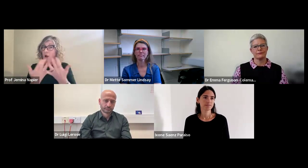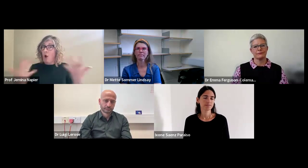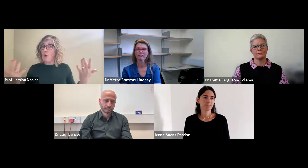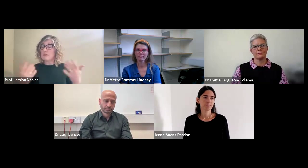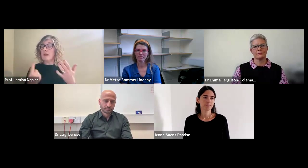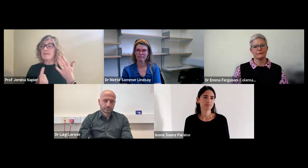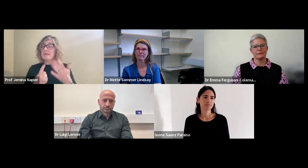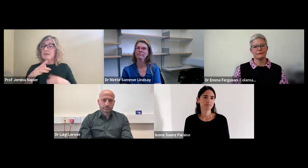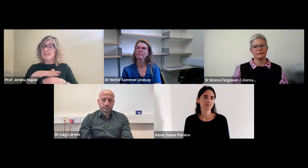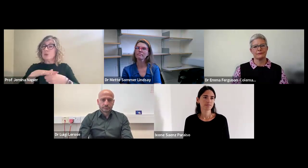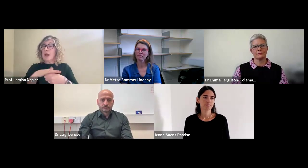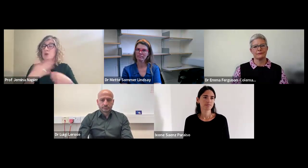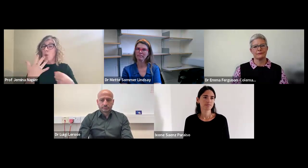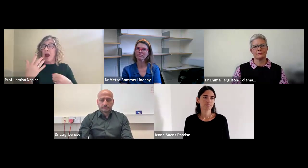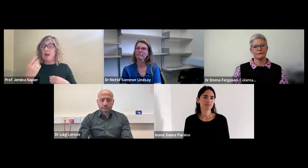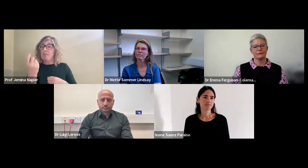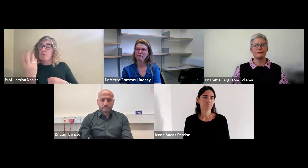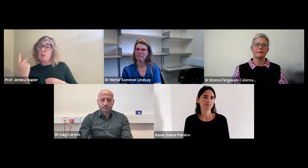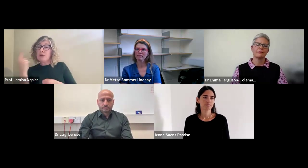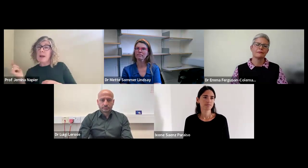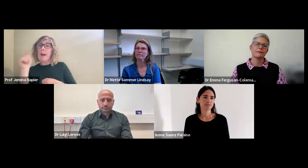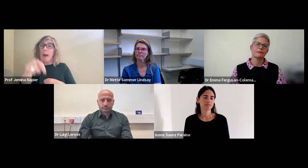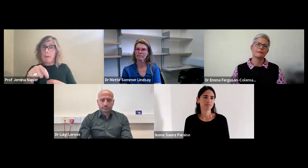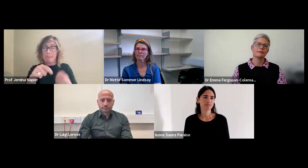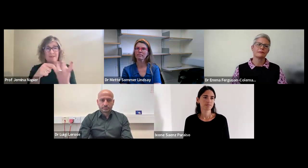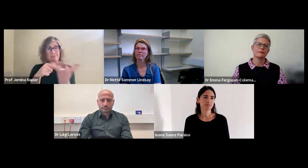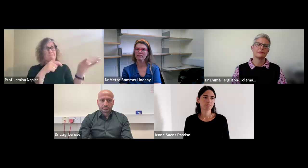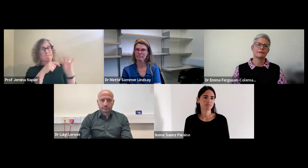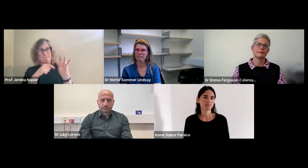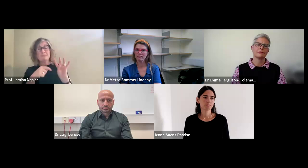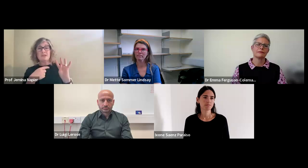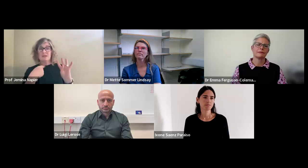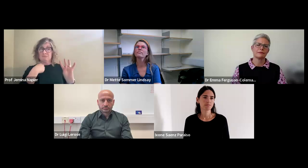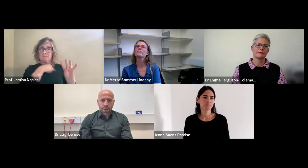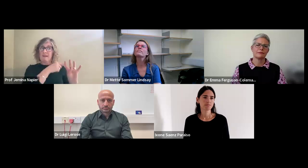colleagues understand that. At Heriot-Watt, there are many situations where we do have